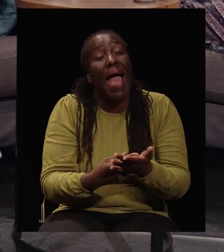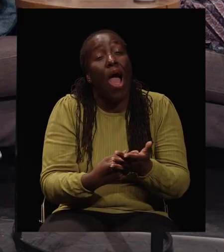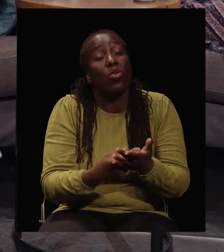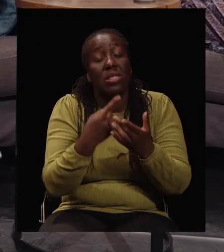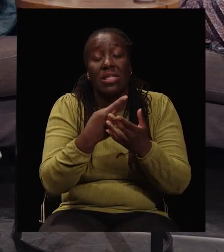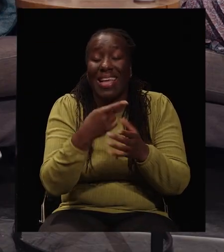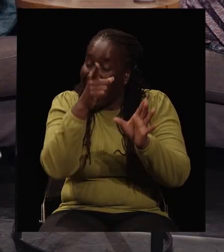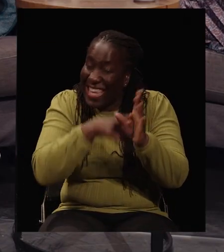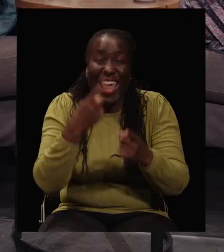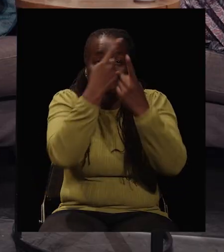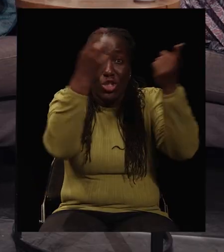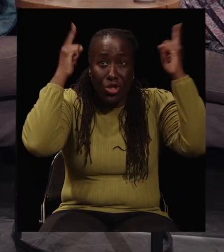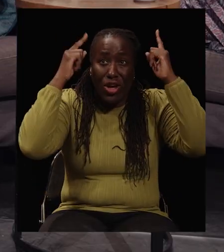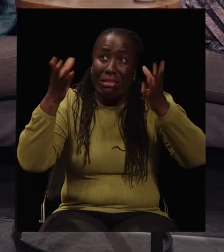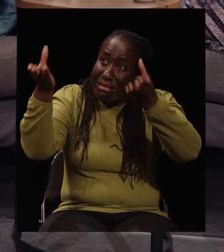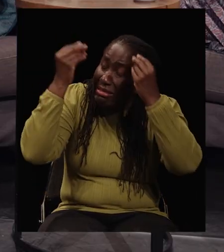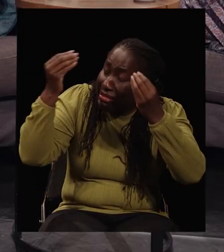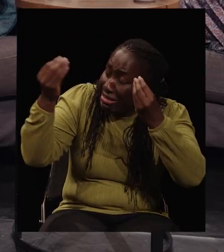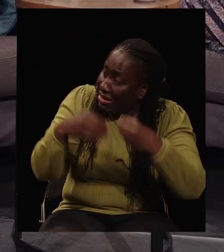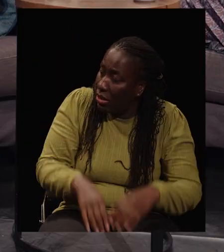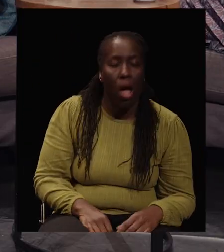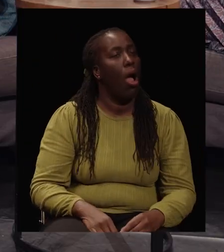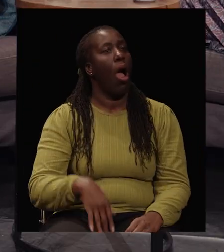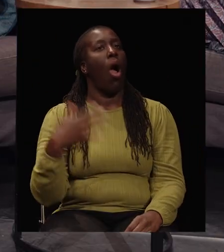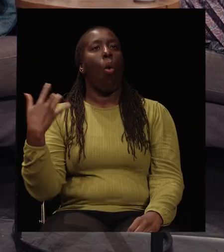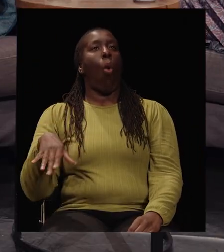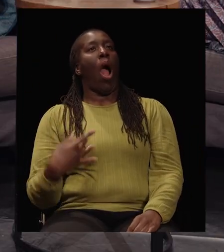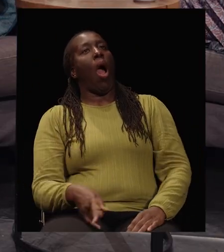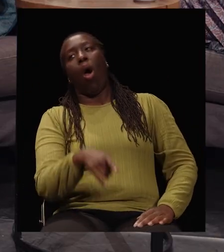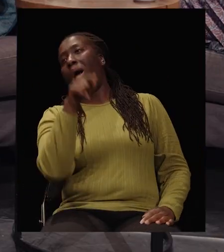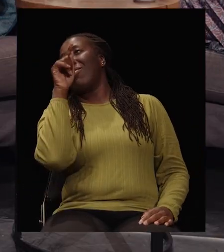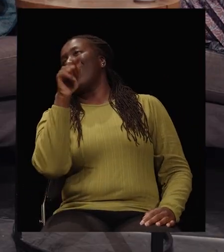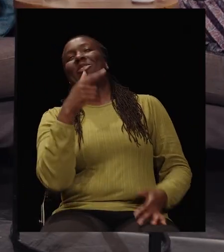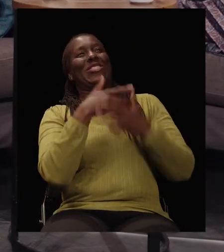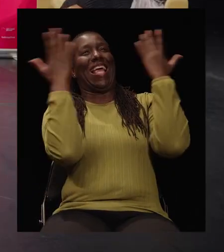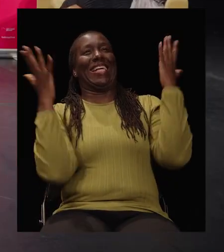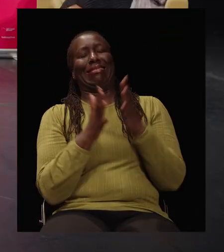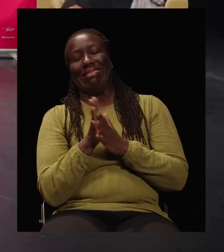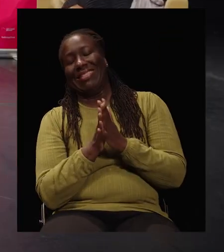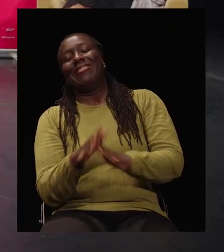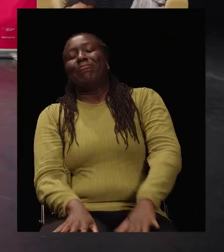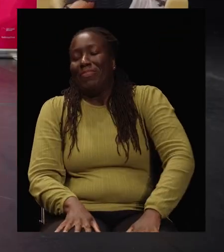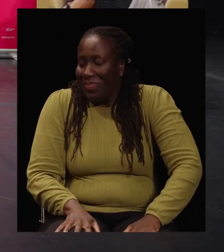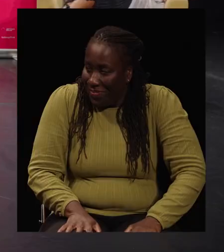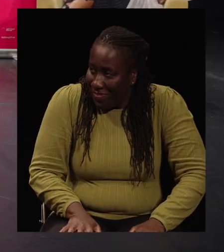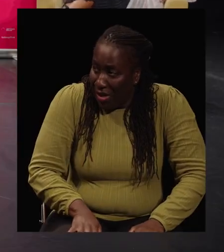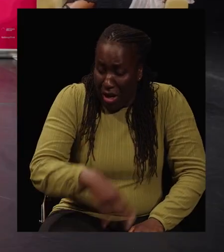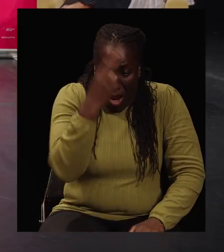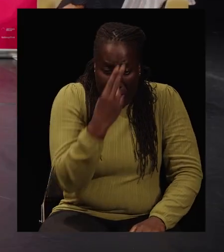only, do you know what I mean? I only paid it off a year ago. Them days. Yeah, but like, you know, so artist basic income,